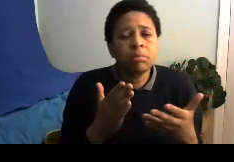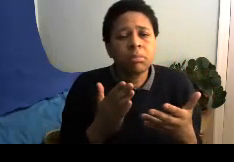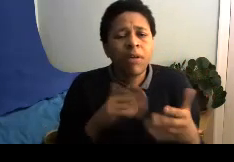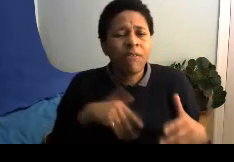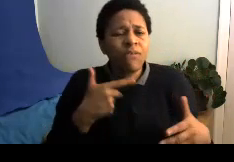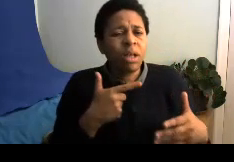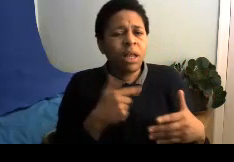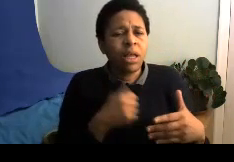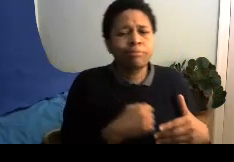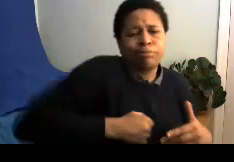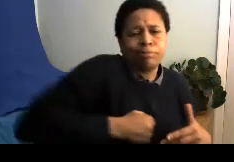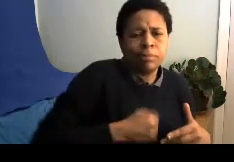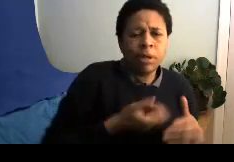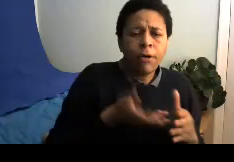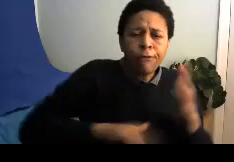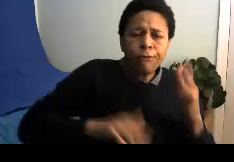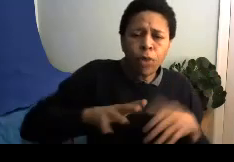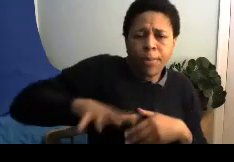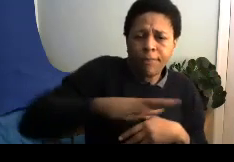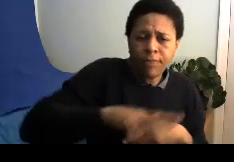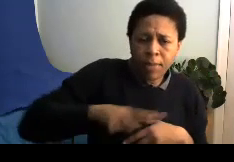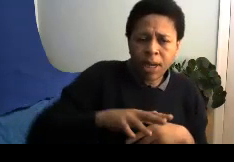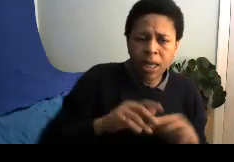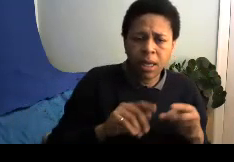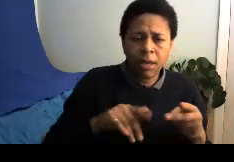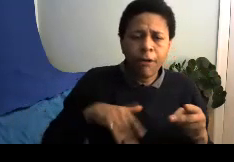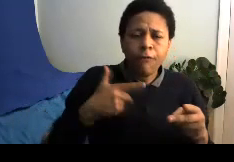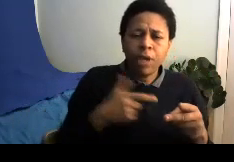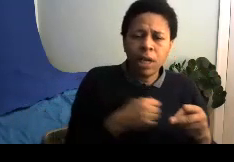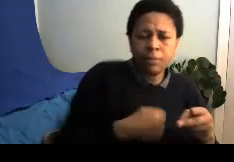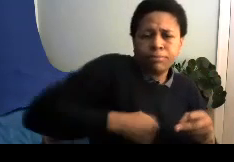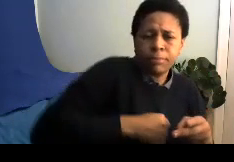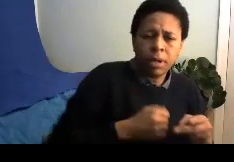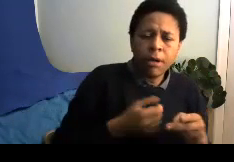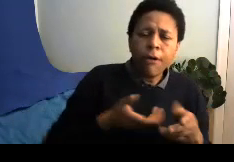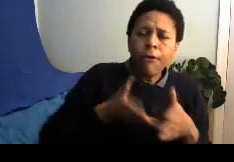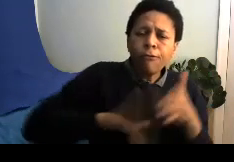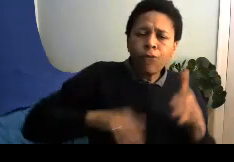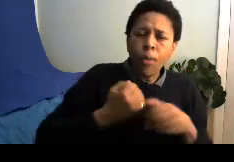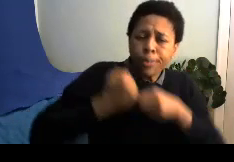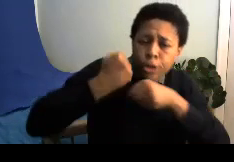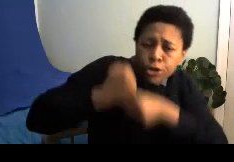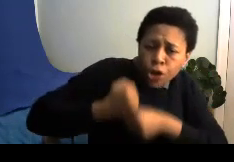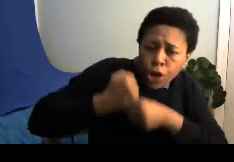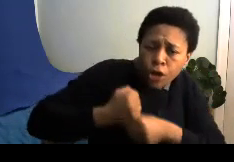family, alienation from his religious environment, these are all things that I don't necessarily remember. So I did